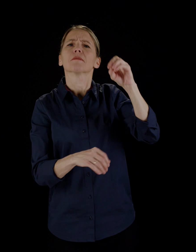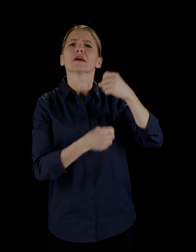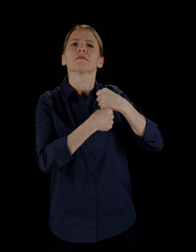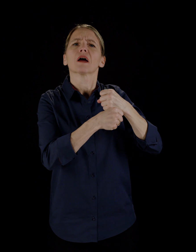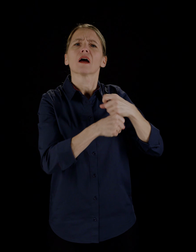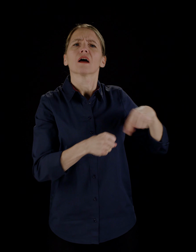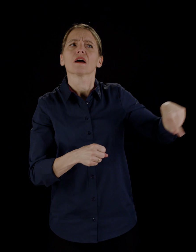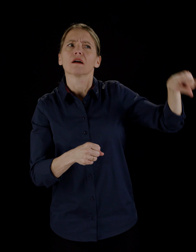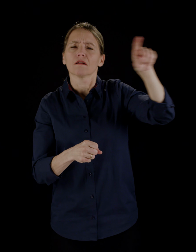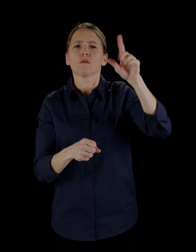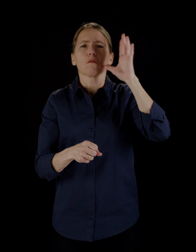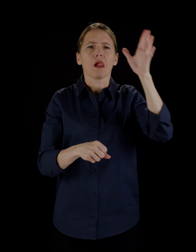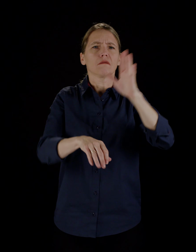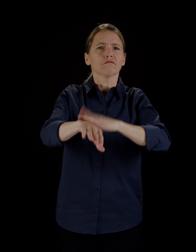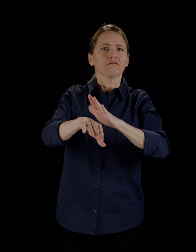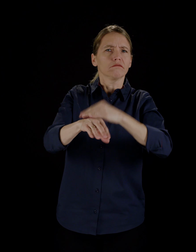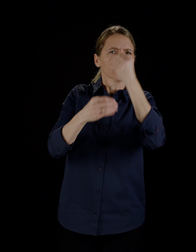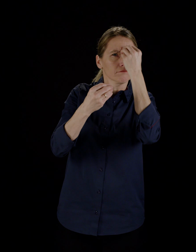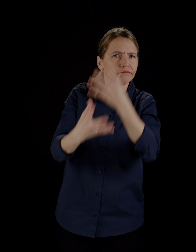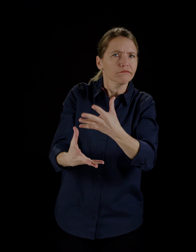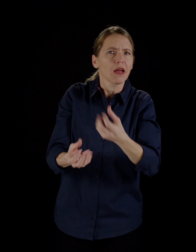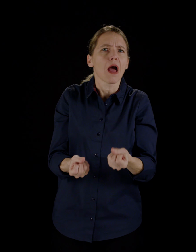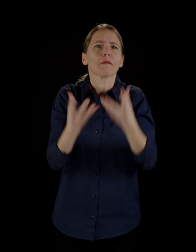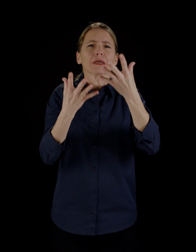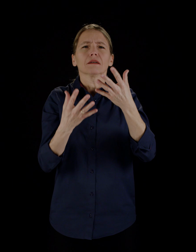updates are not set to automatically download.